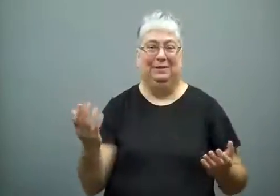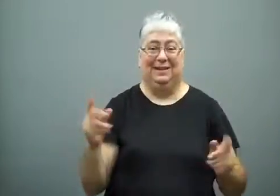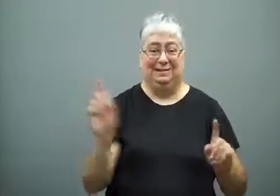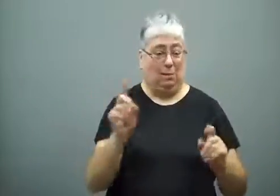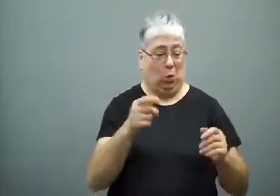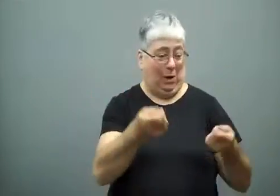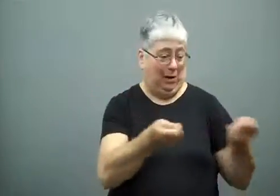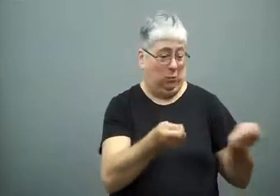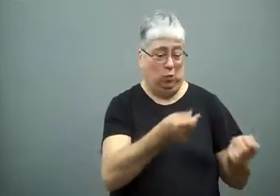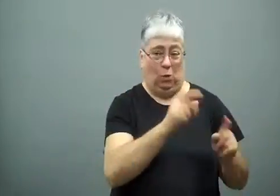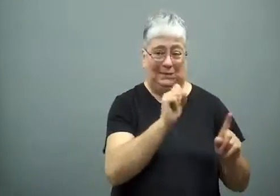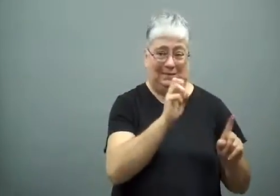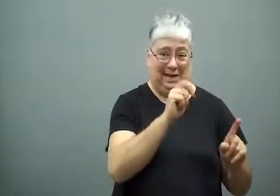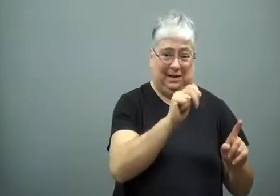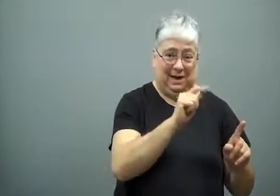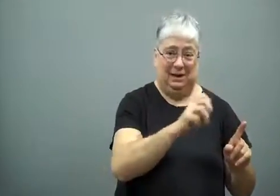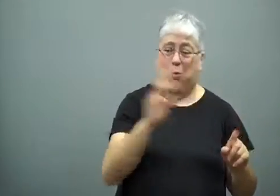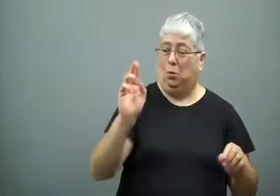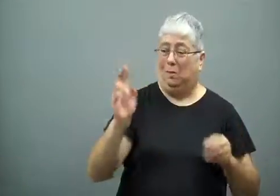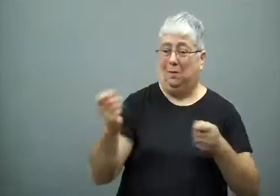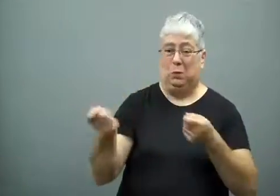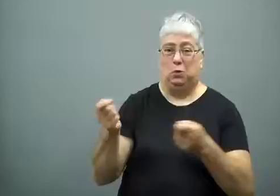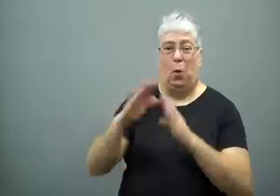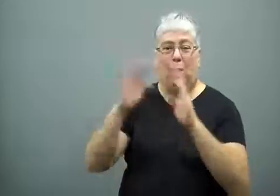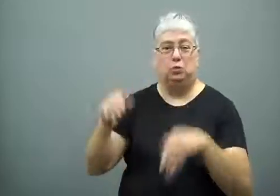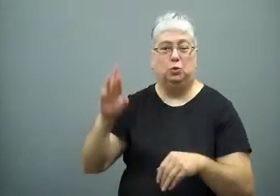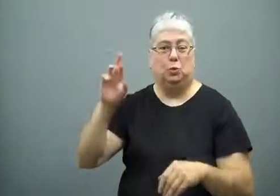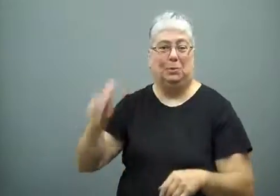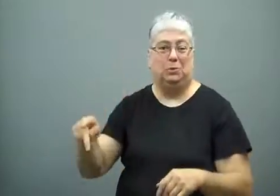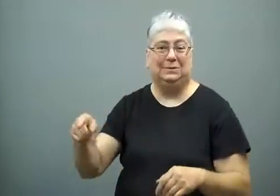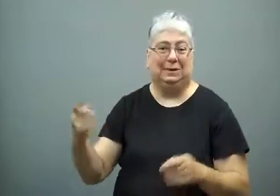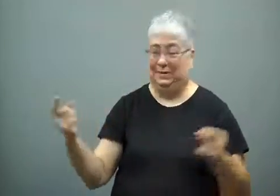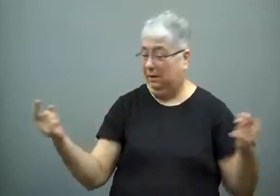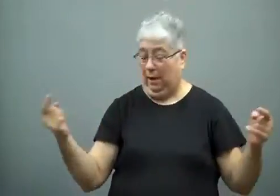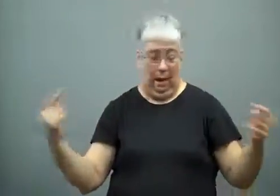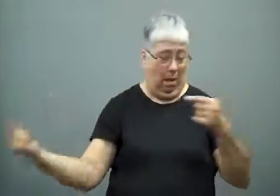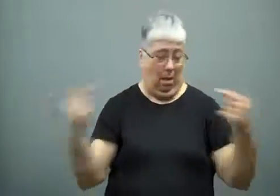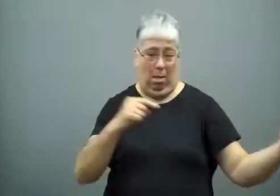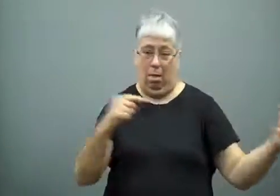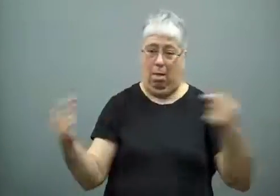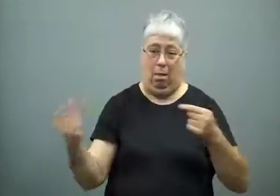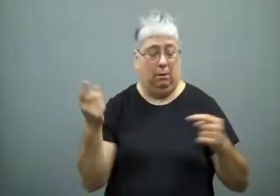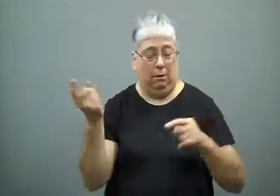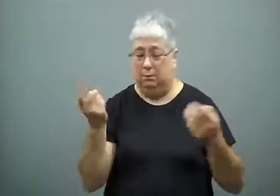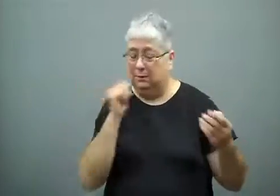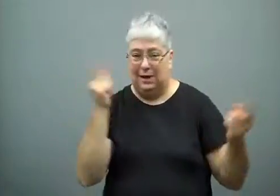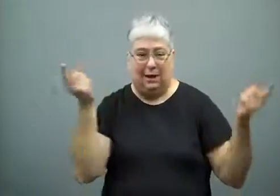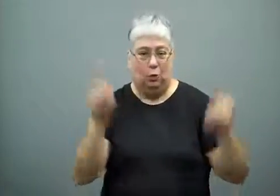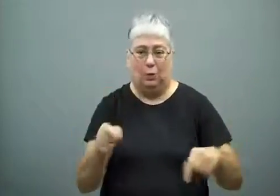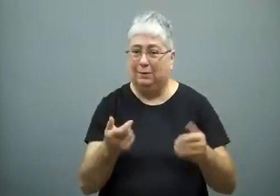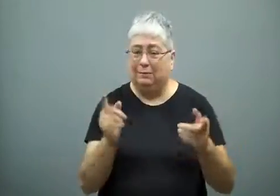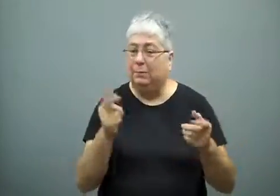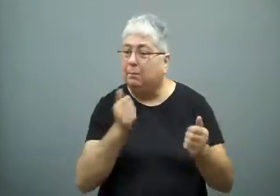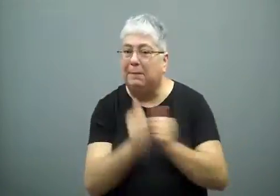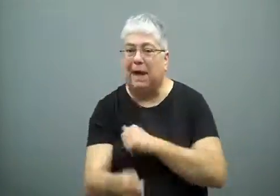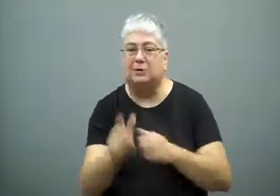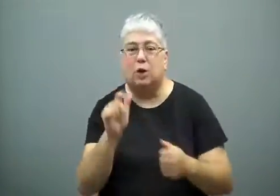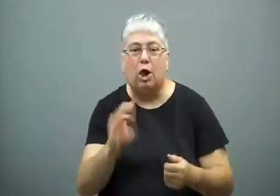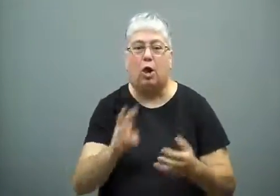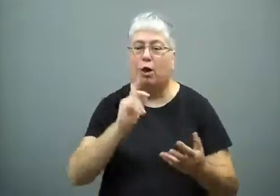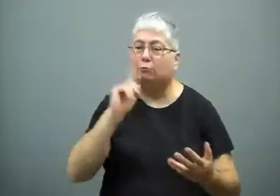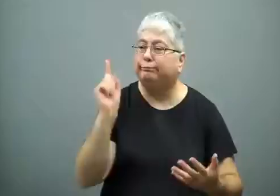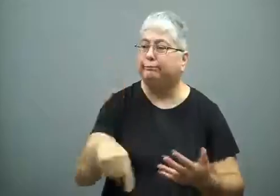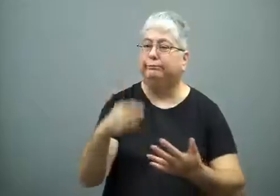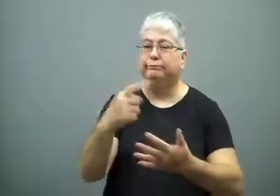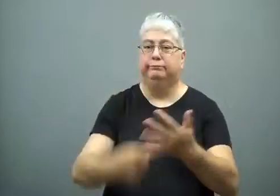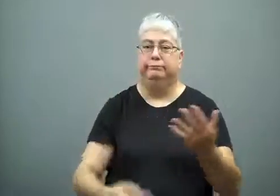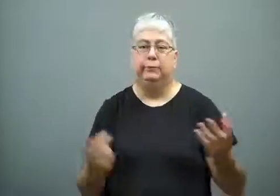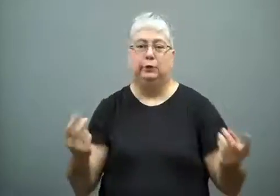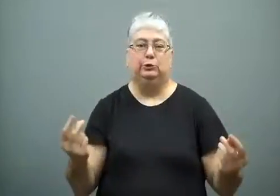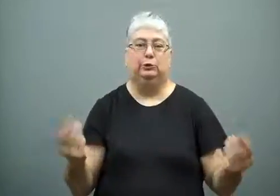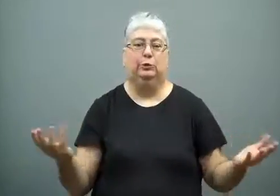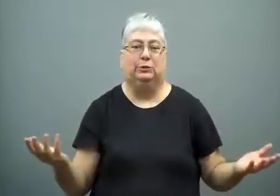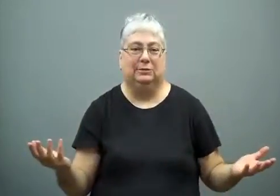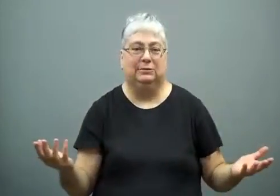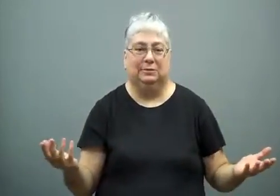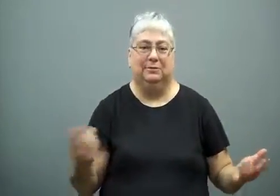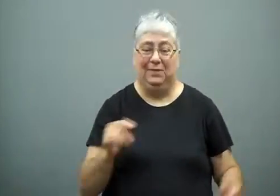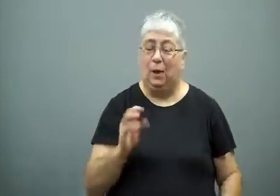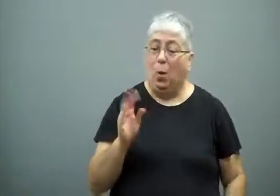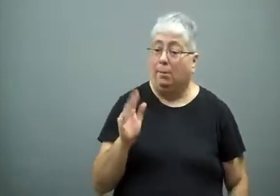The Democrats control the Senate and the Republicans control the House.